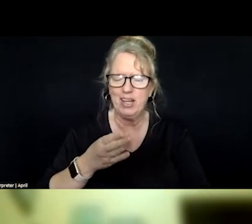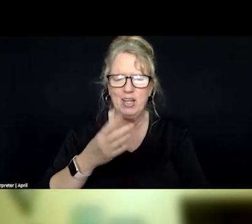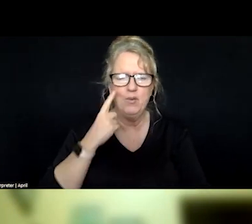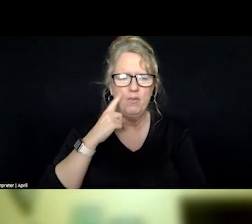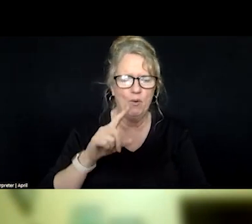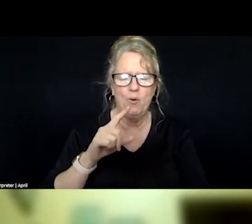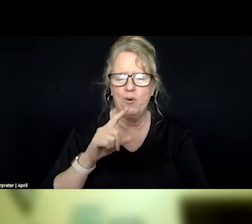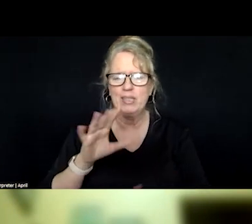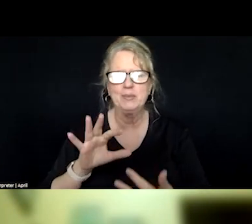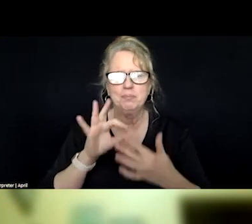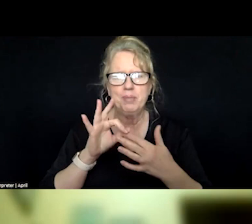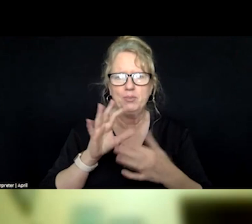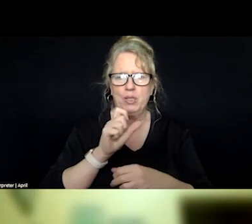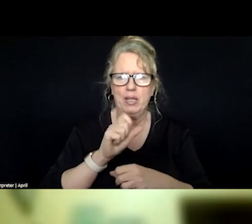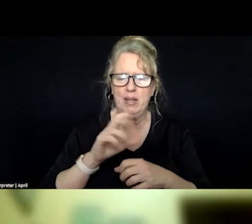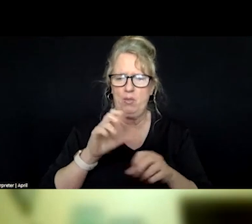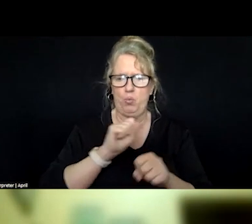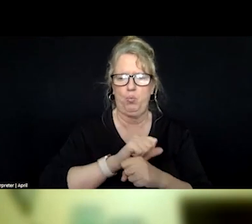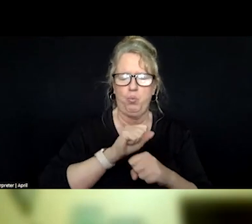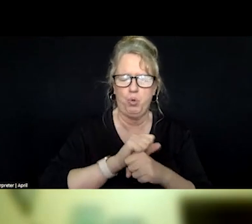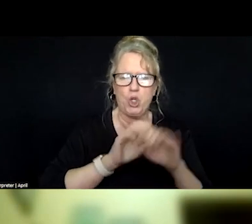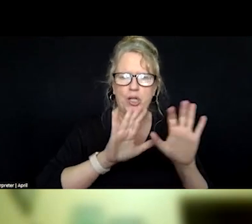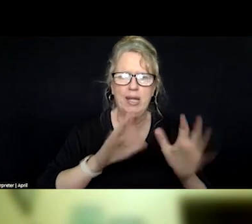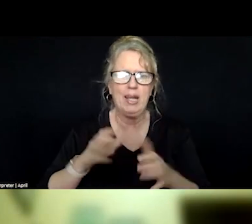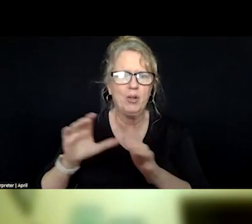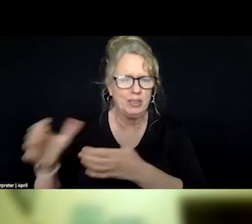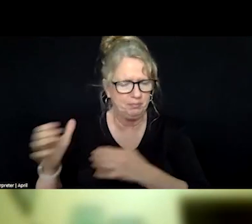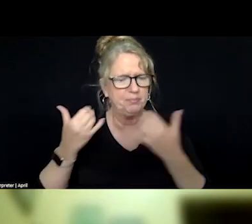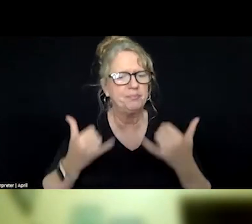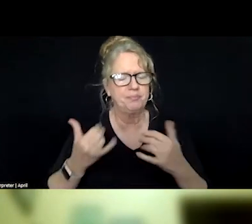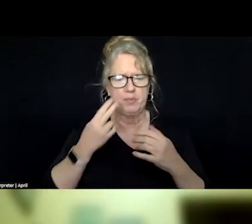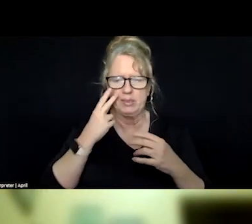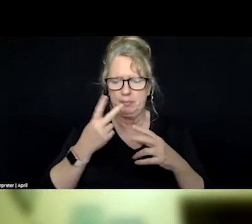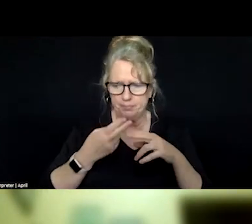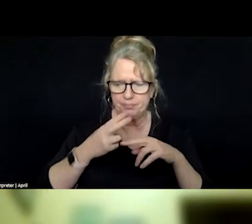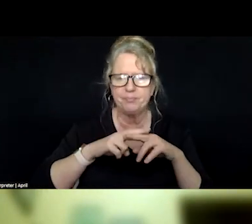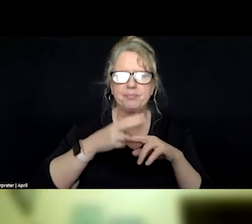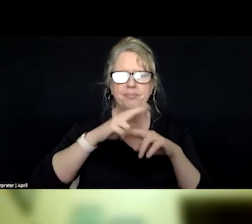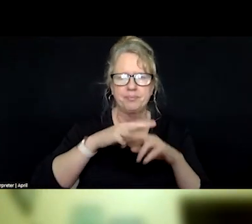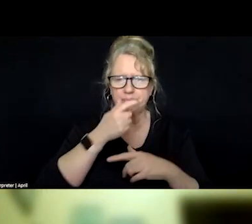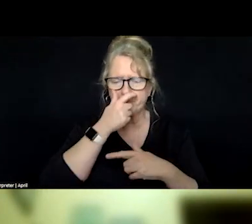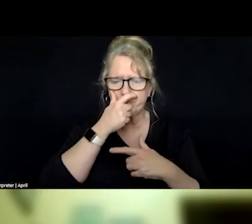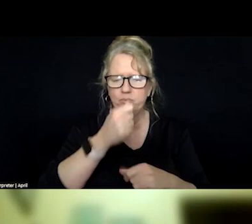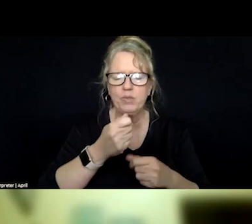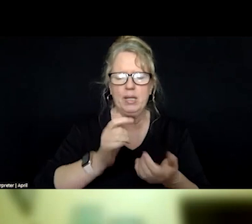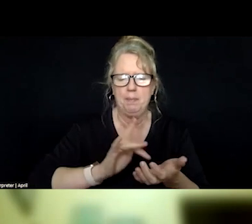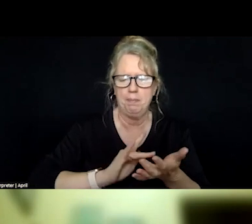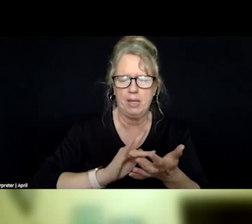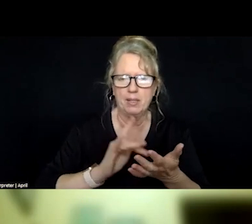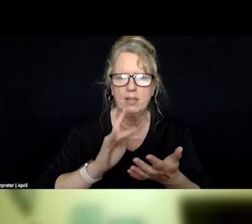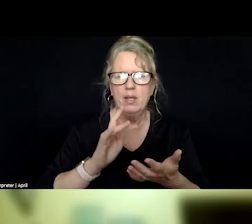SAY SEEING INCREASING INTEREST IN MENTAL HEALTH NURSING AND